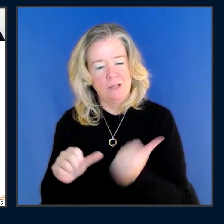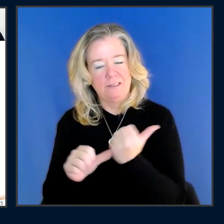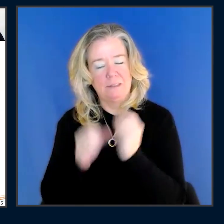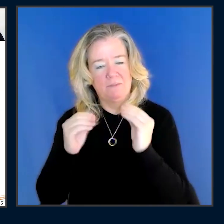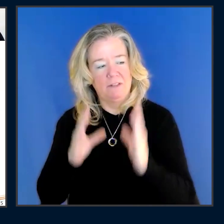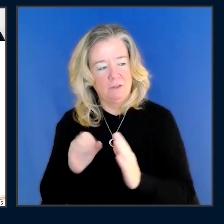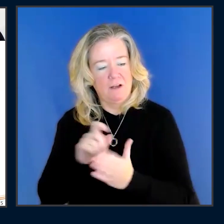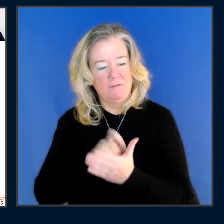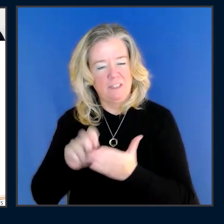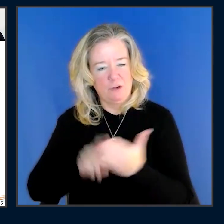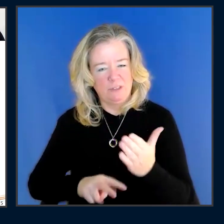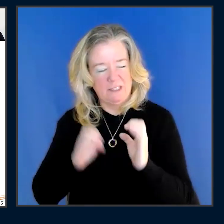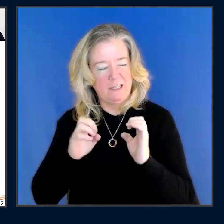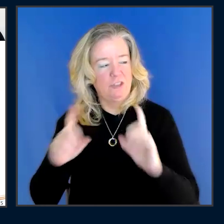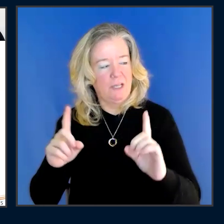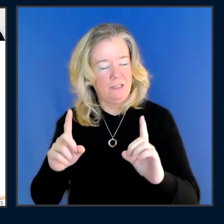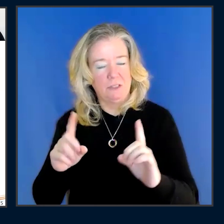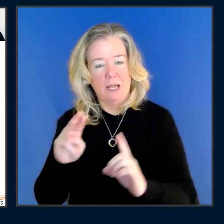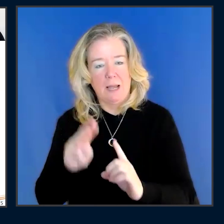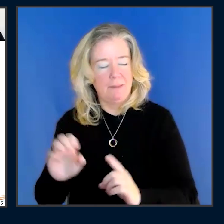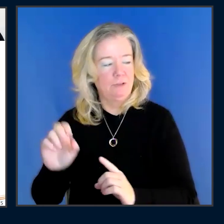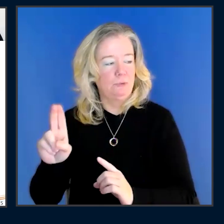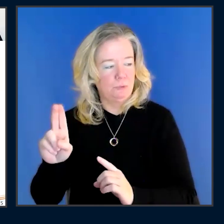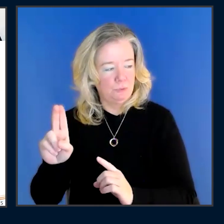of literacy education at Michigan State University.